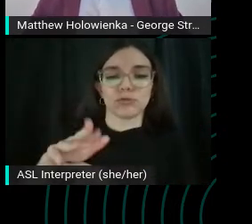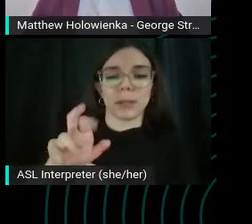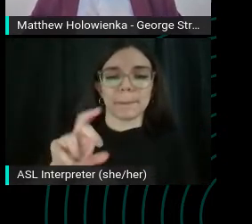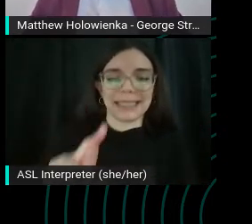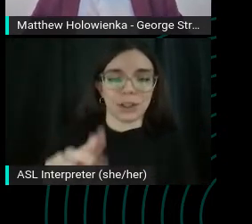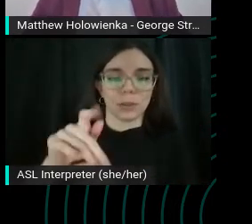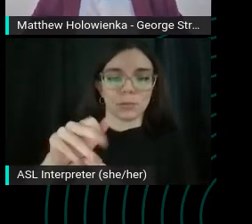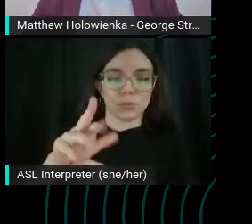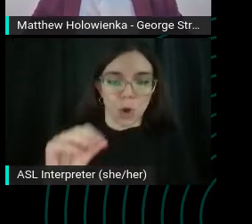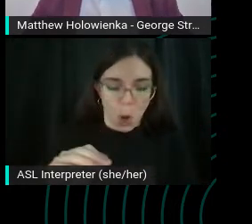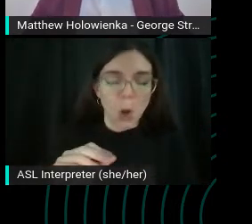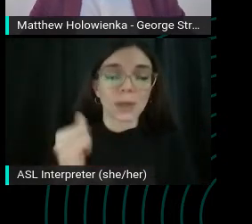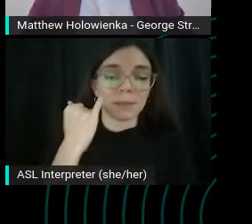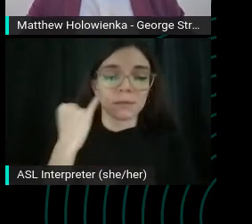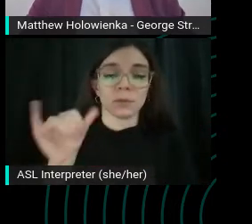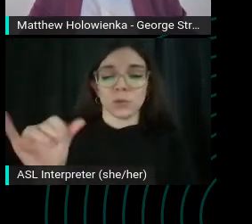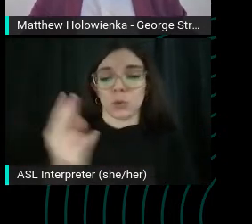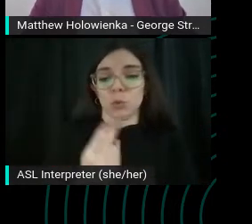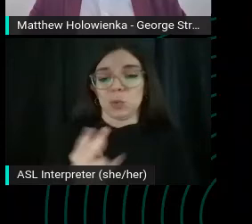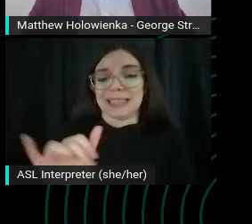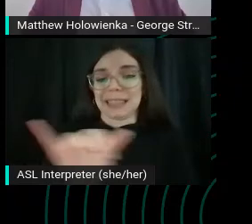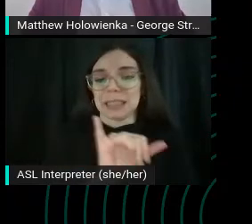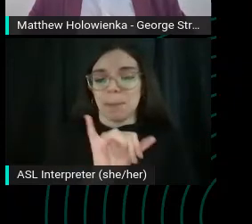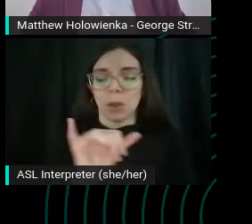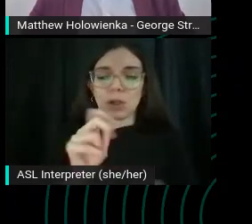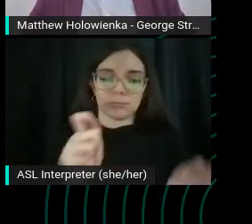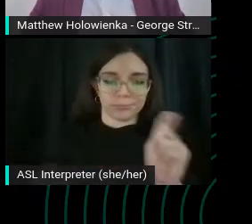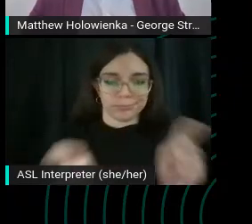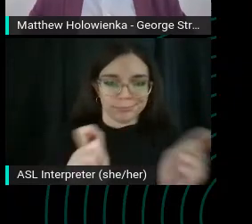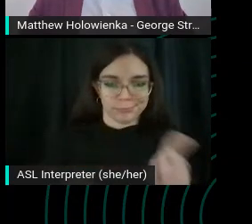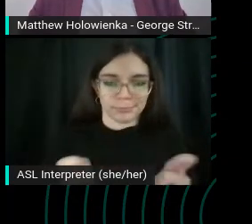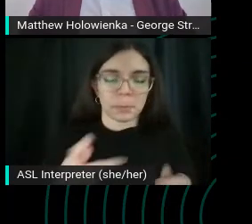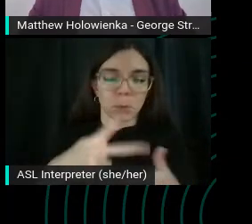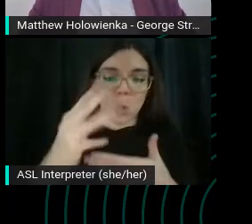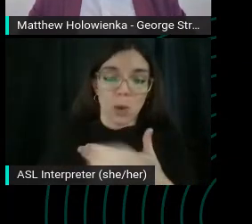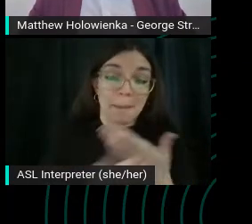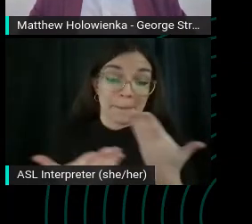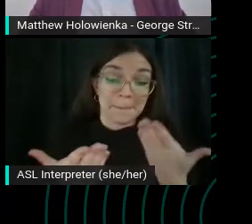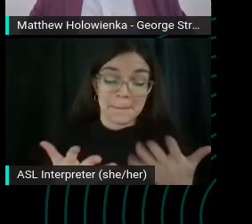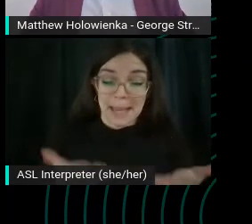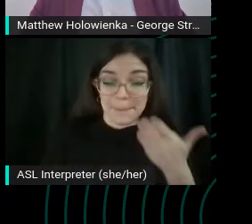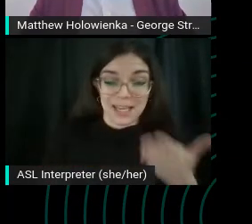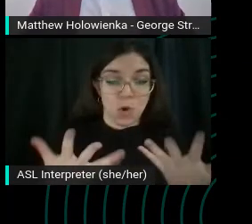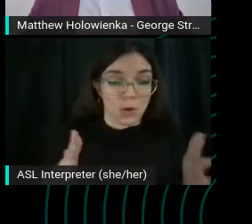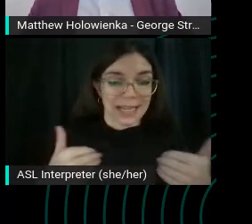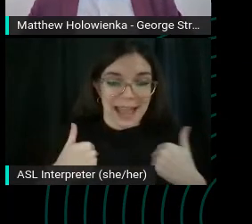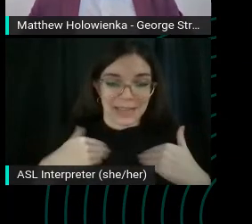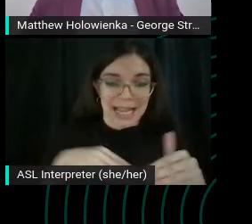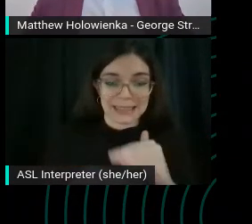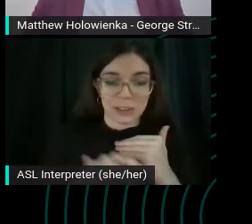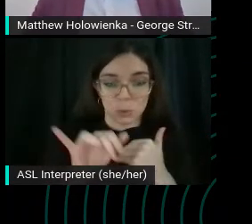or similar Adobe programs, you may already have access to Adobe Premiere Pro. And all we did was use built-in elements like slides and pushes